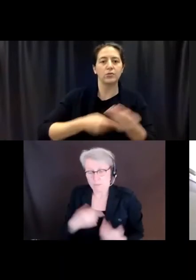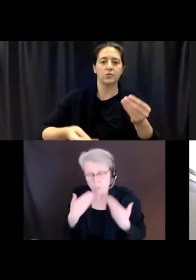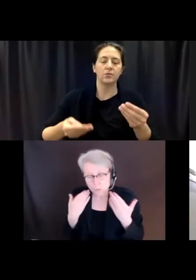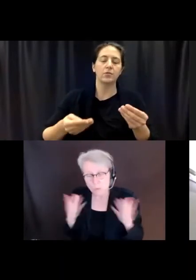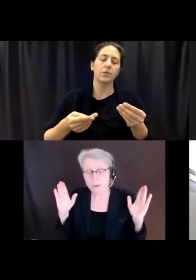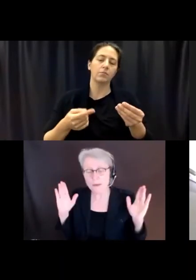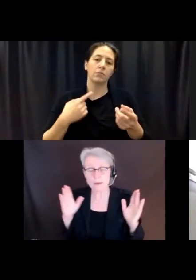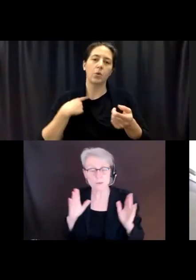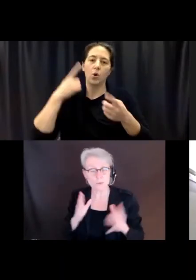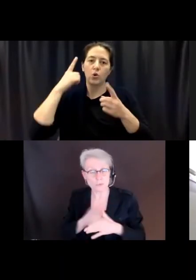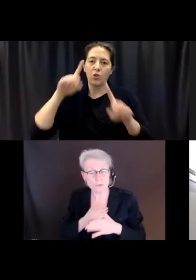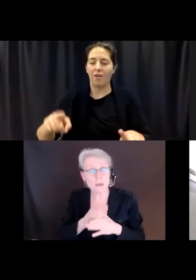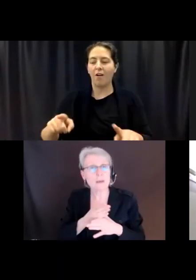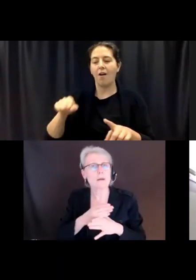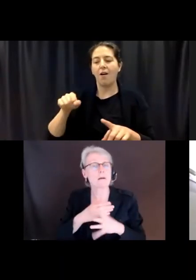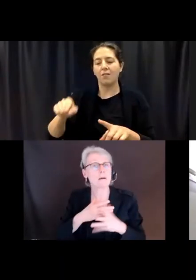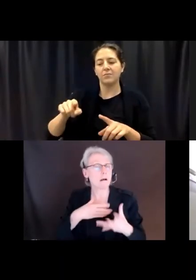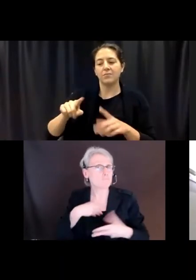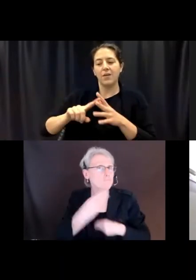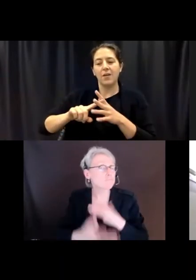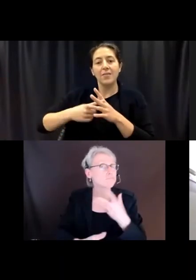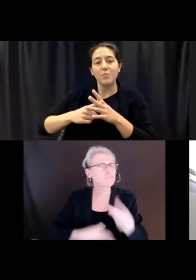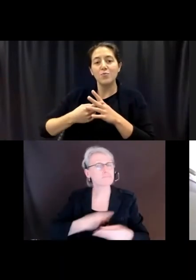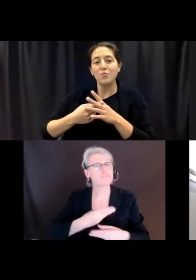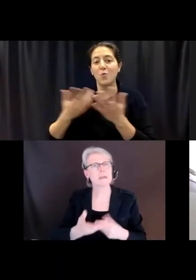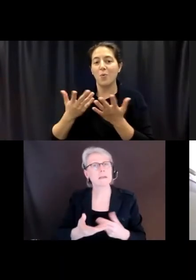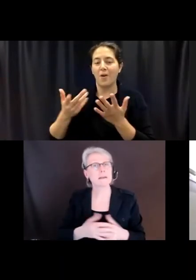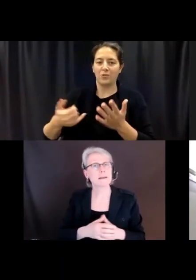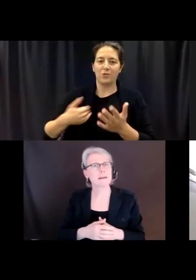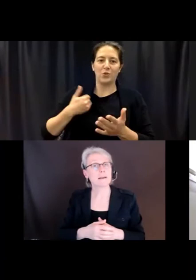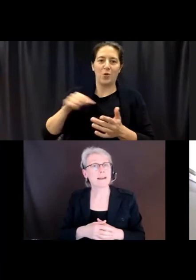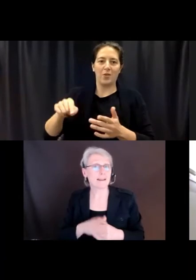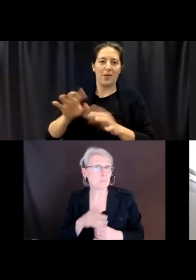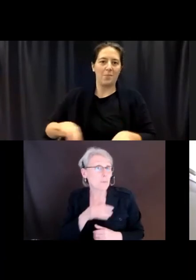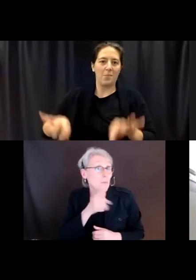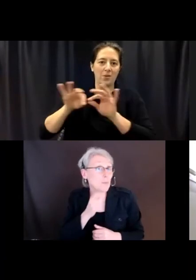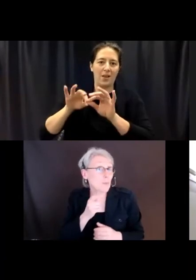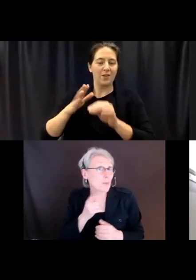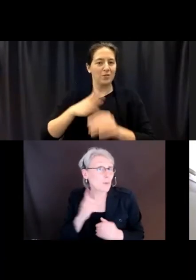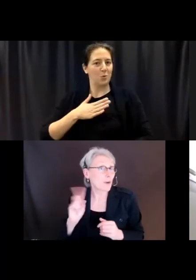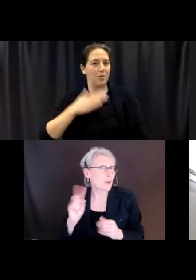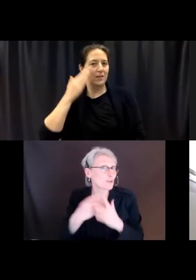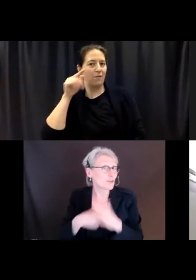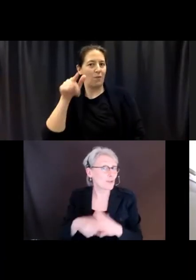OPEN-MINDED, AND THAT STARTS WITH THE YOUNGER GENERATION, I AGREE. I'M GLAD TO HEAR THAT